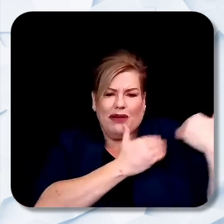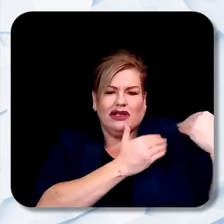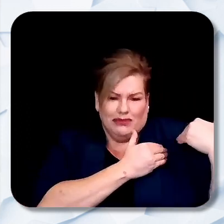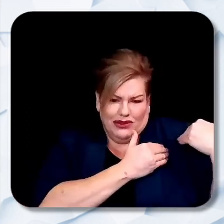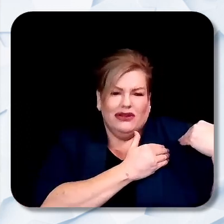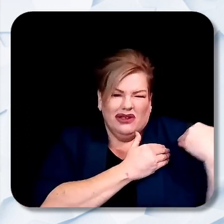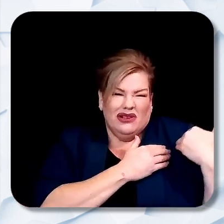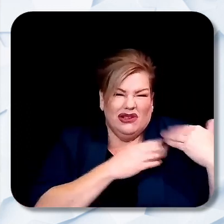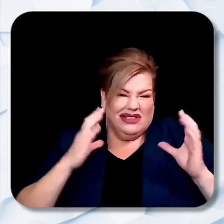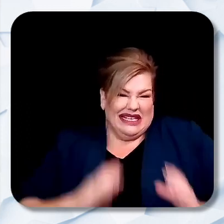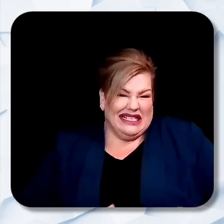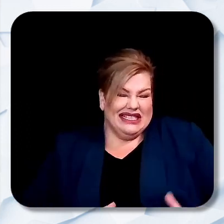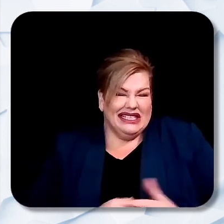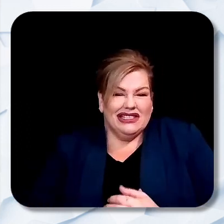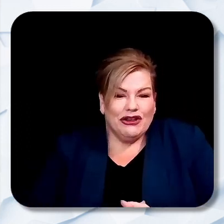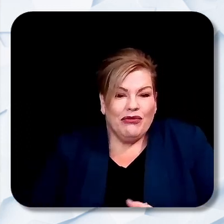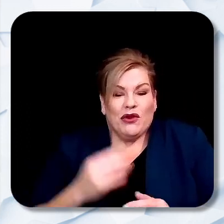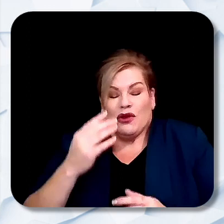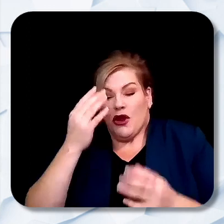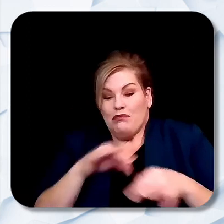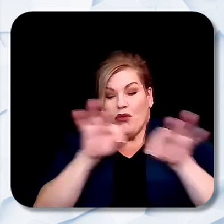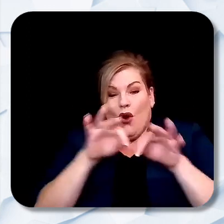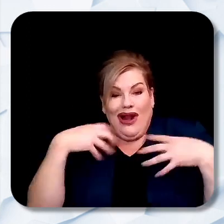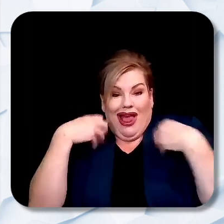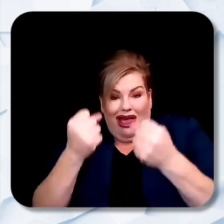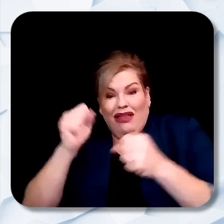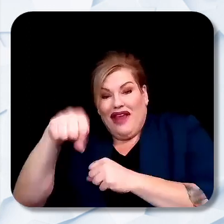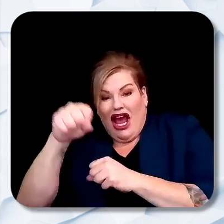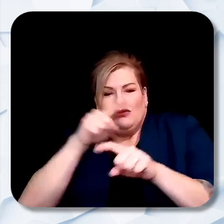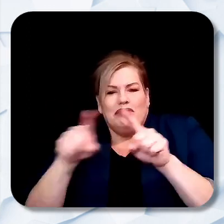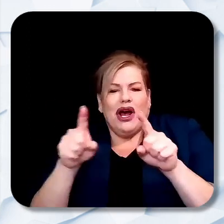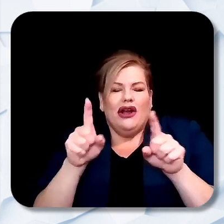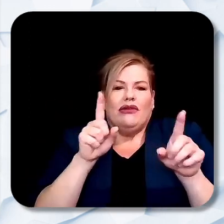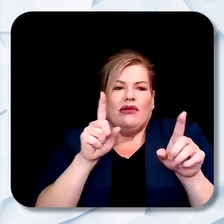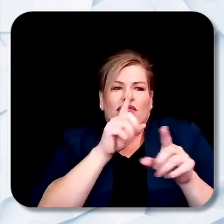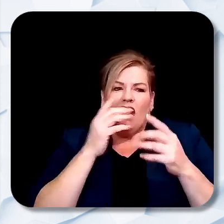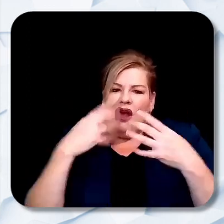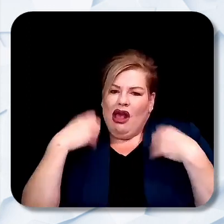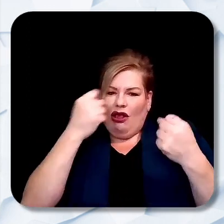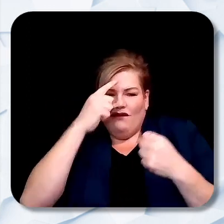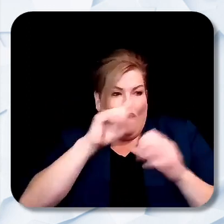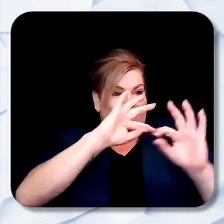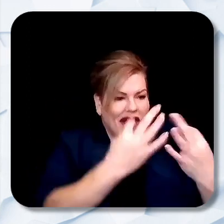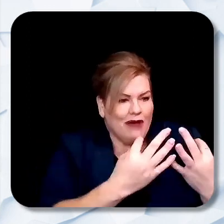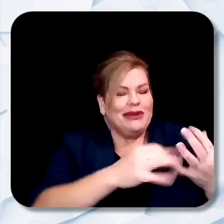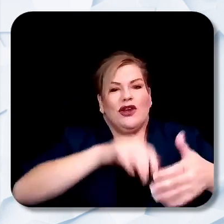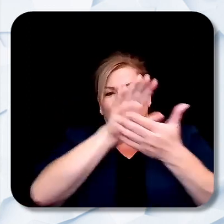of how them being healthy is. There's also an opportunity for them to advocate for the health of their families and their school community and their greater community as well.